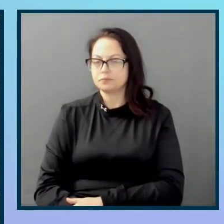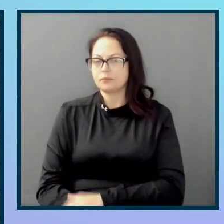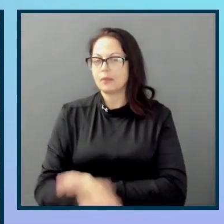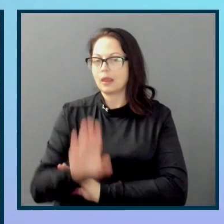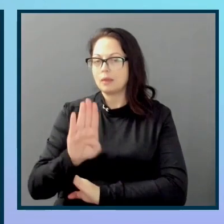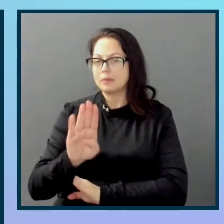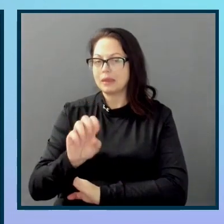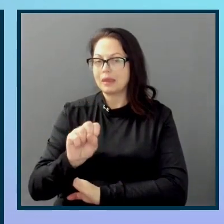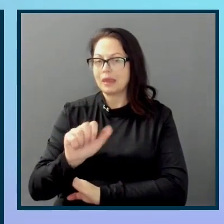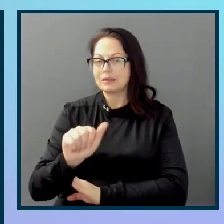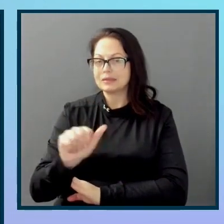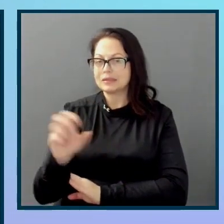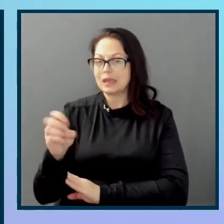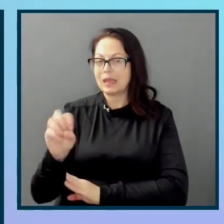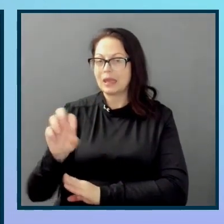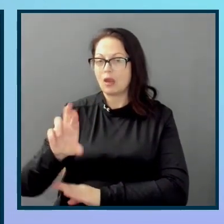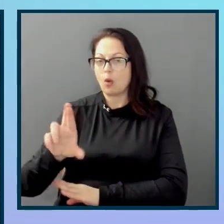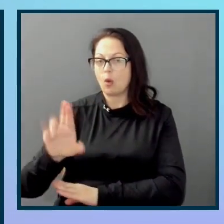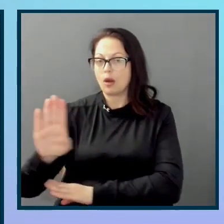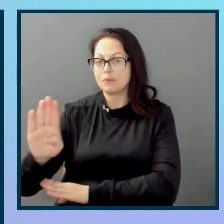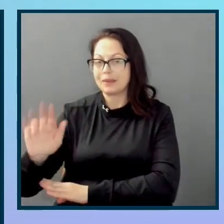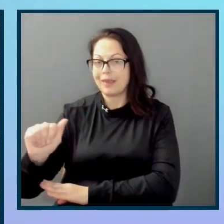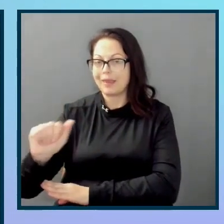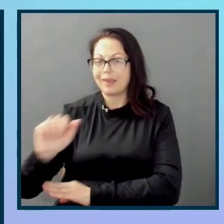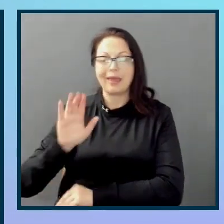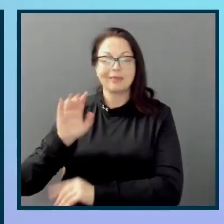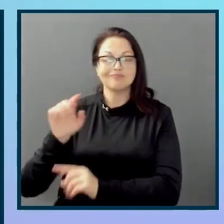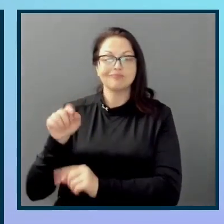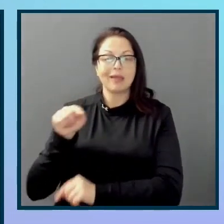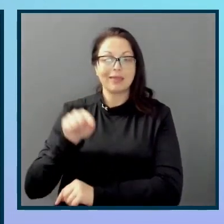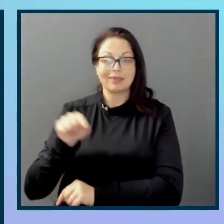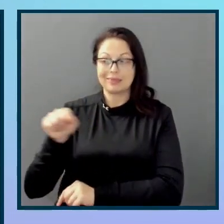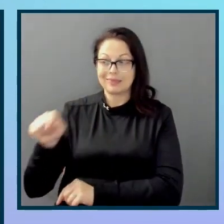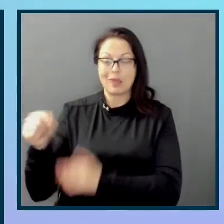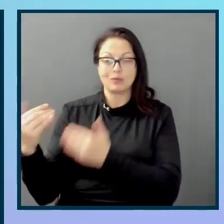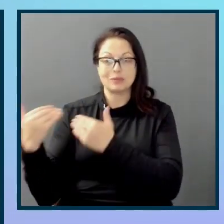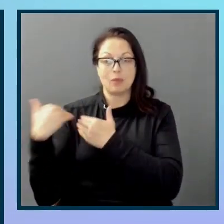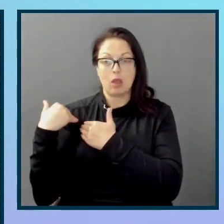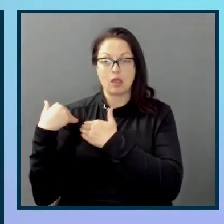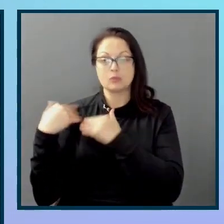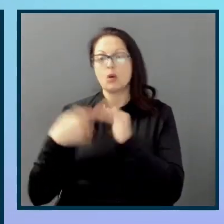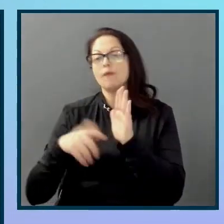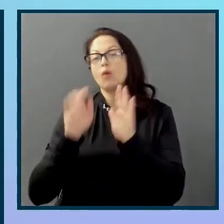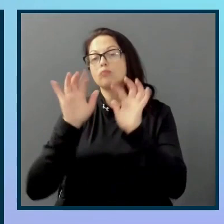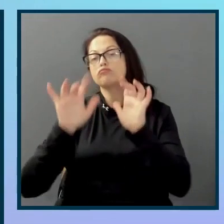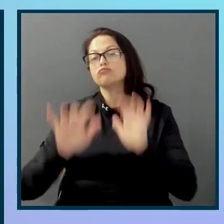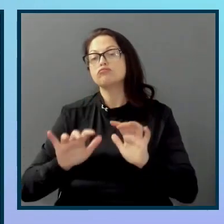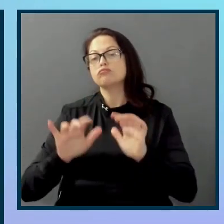they're usually responsible for writing the user stories. So making sure that they're including some acceptance criteria,